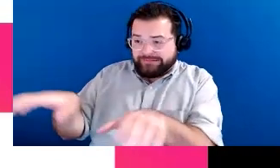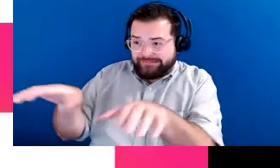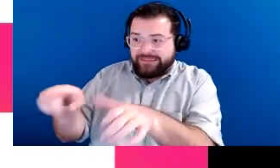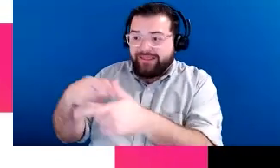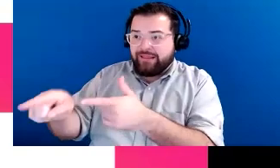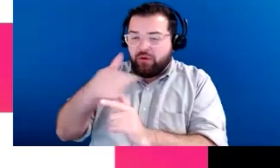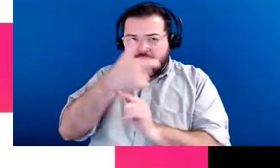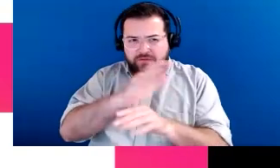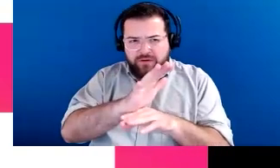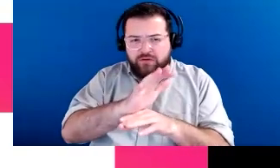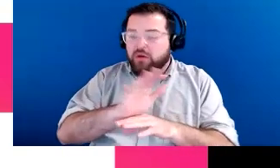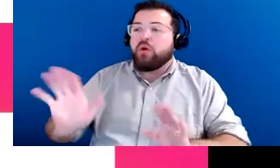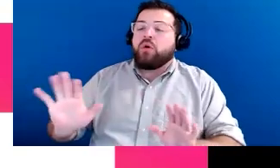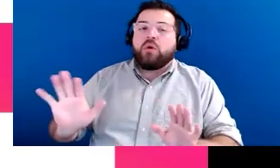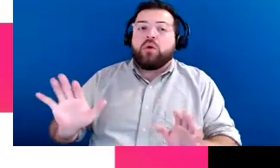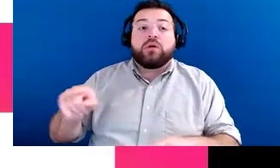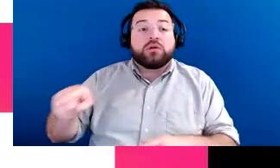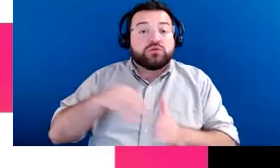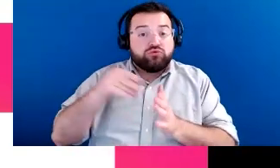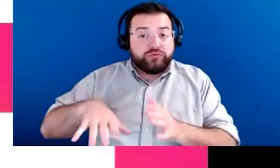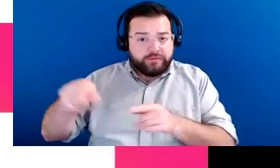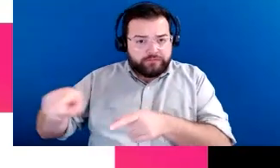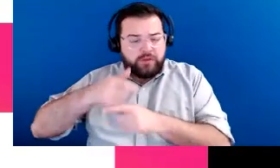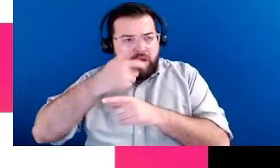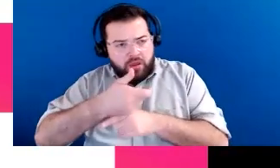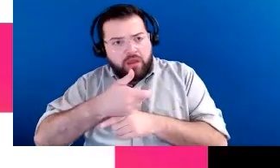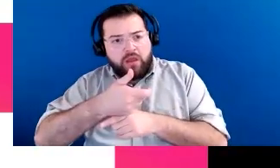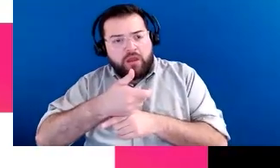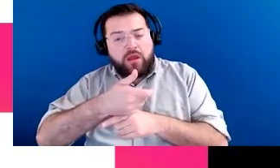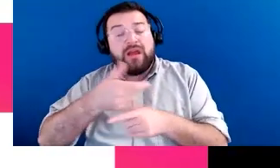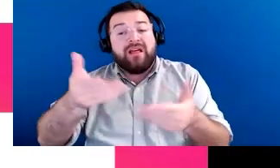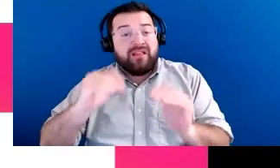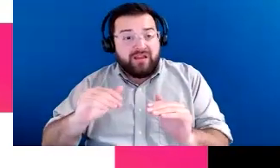No. They actually watch the video then they have an assignment.